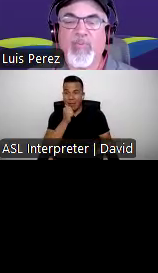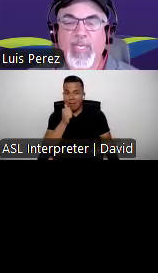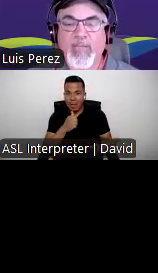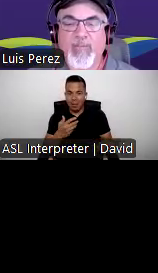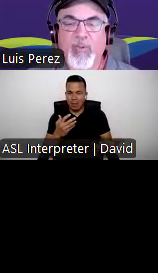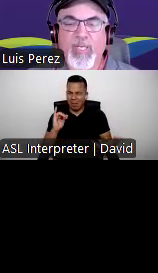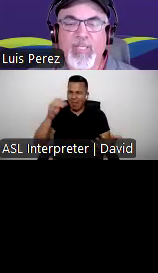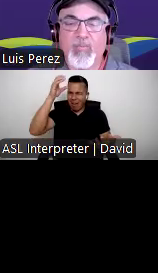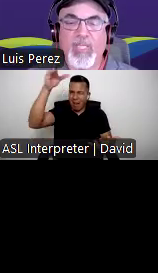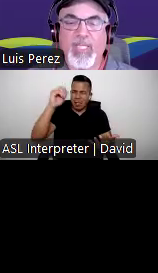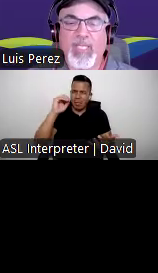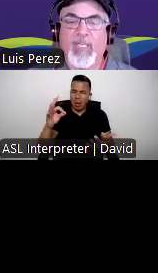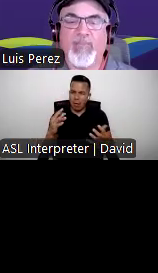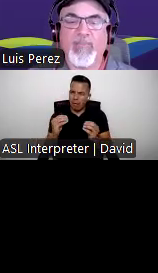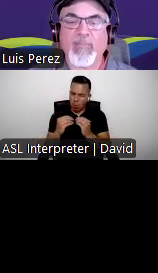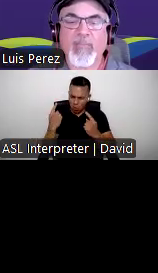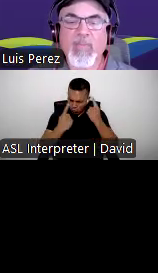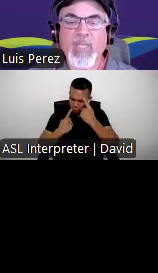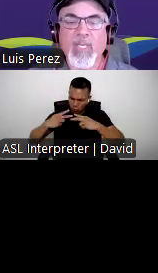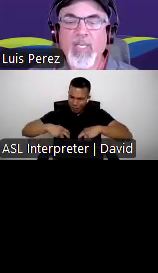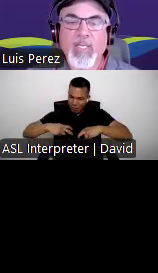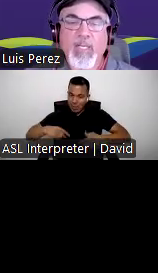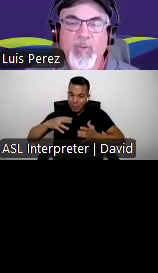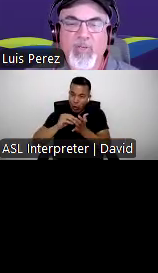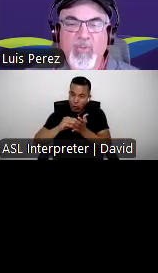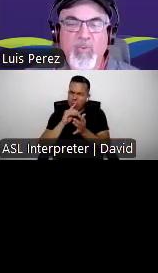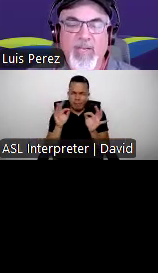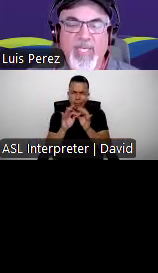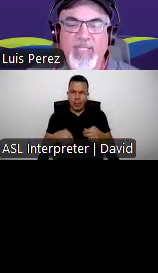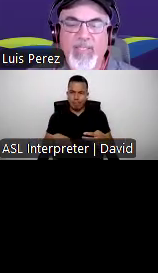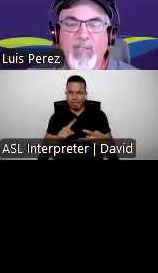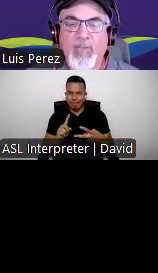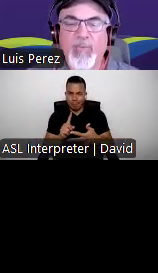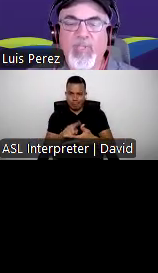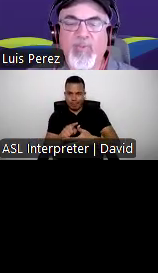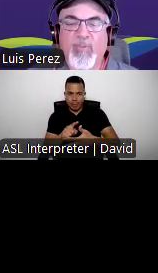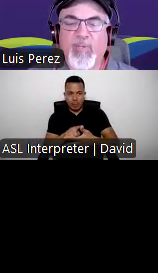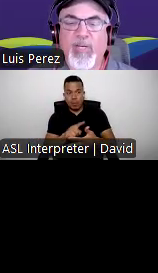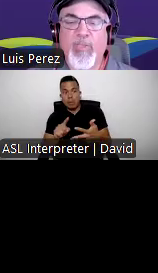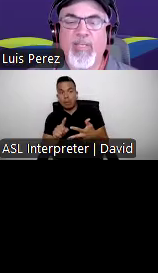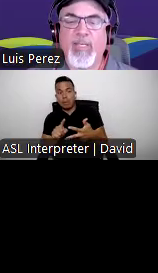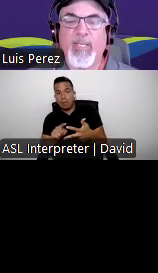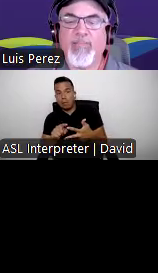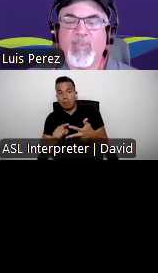reflective learning is really key. Learners who have agency are also resourceful and authentic.